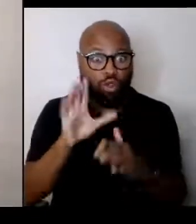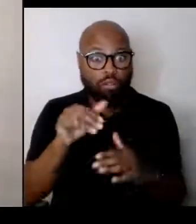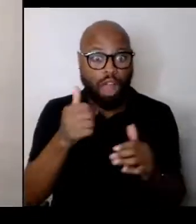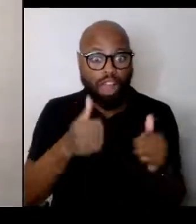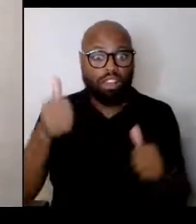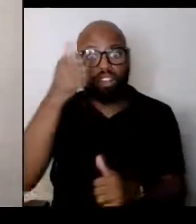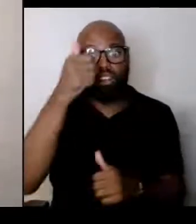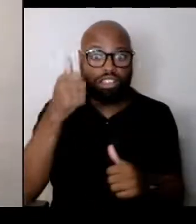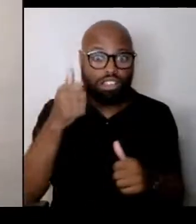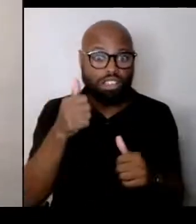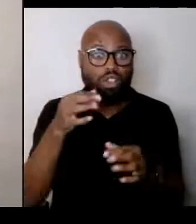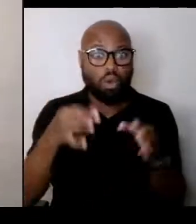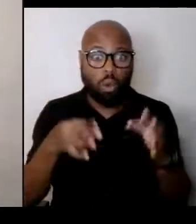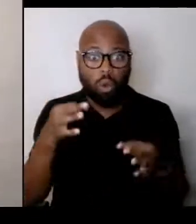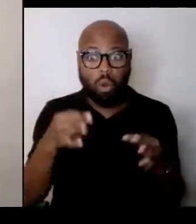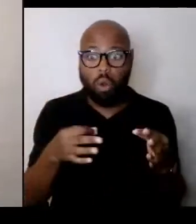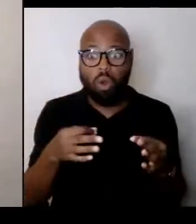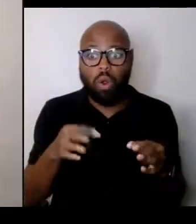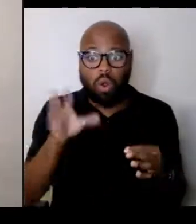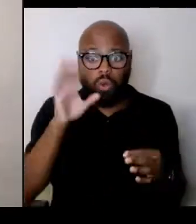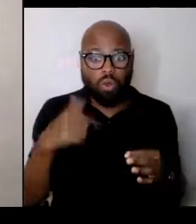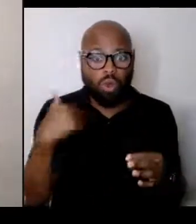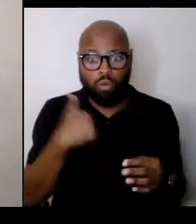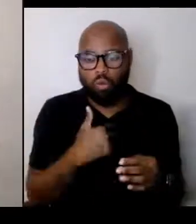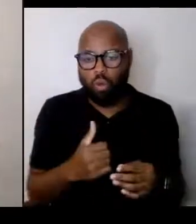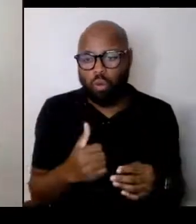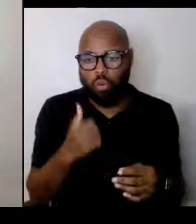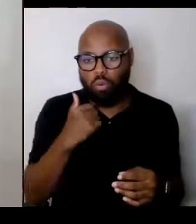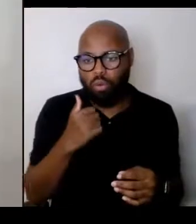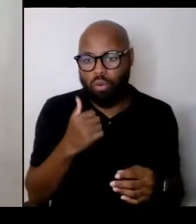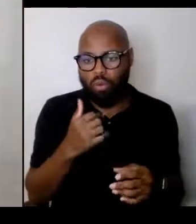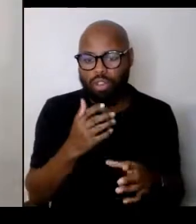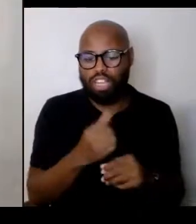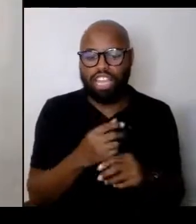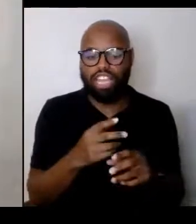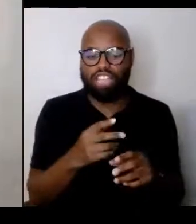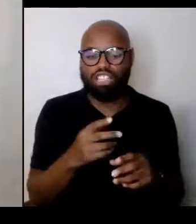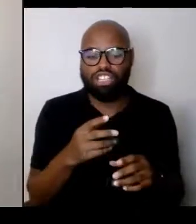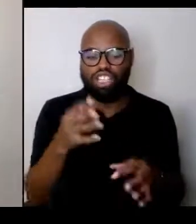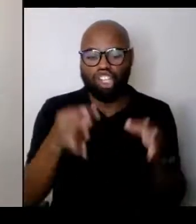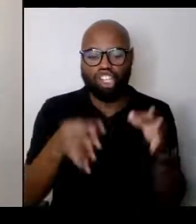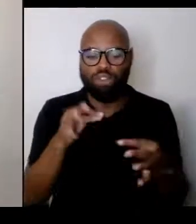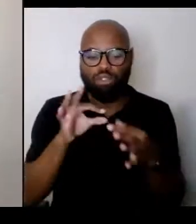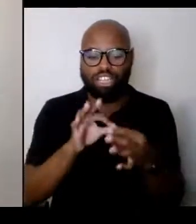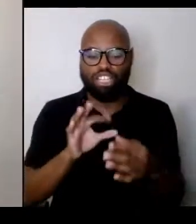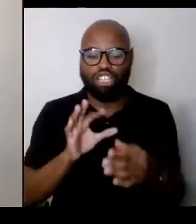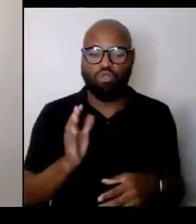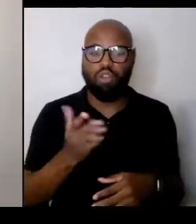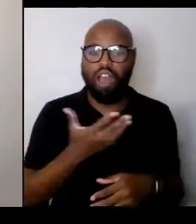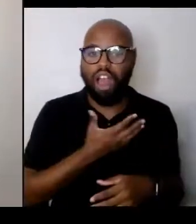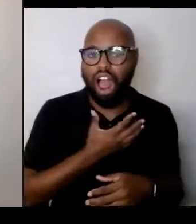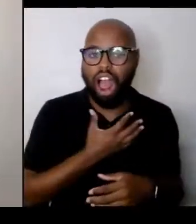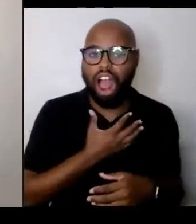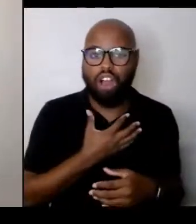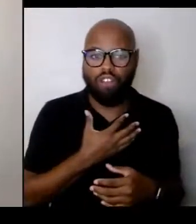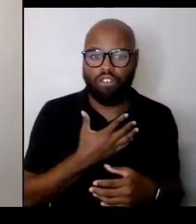we're not gonna get judgements in our favor and they're going to be able to justify this